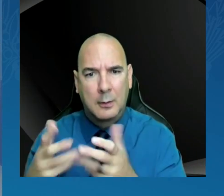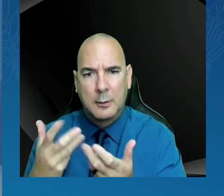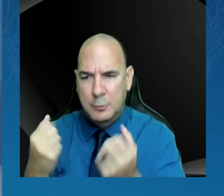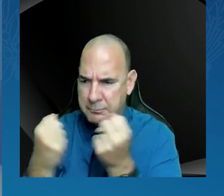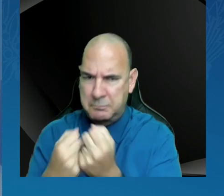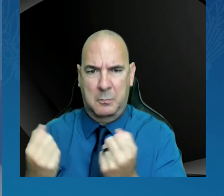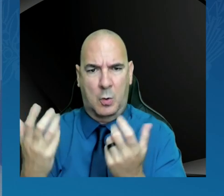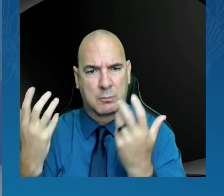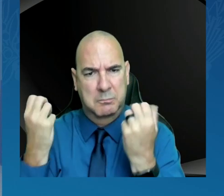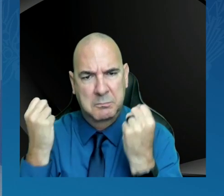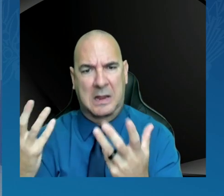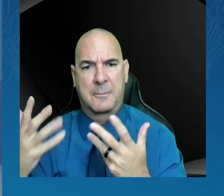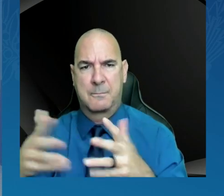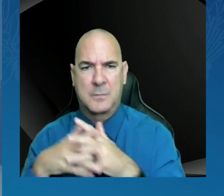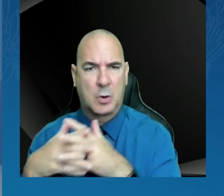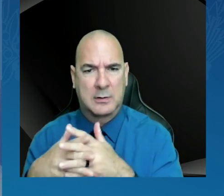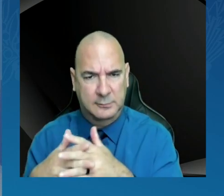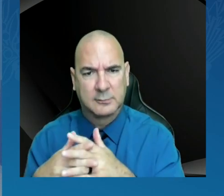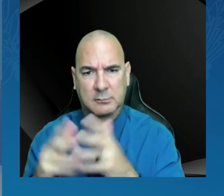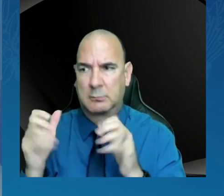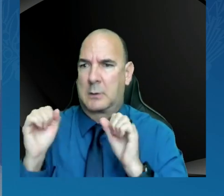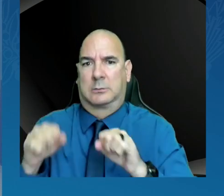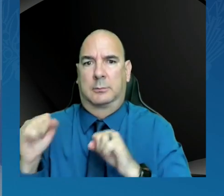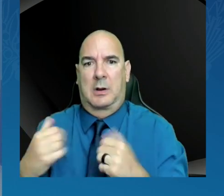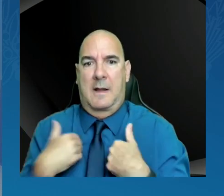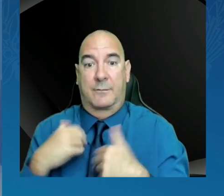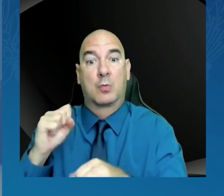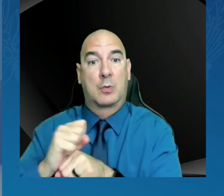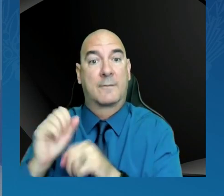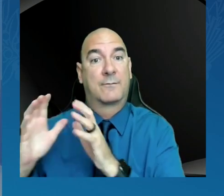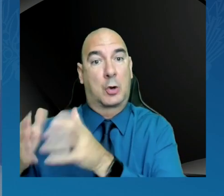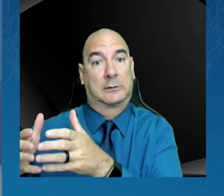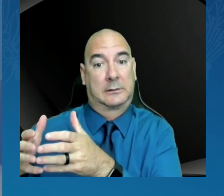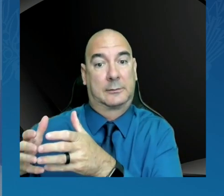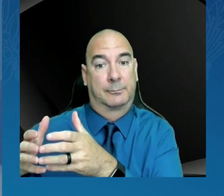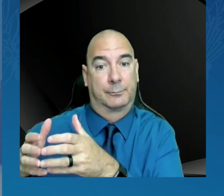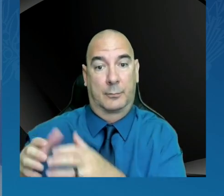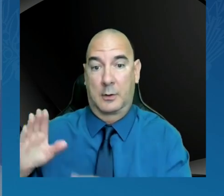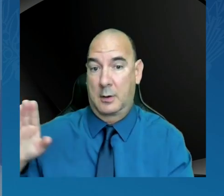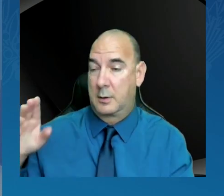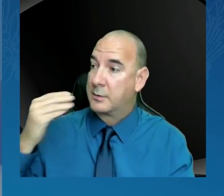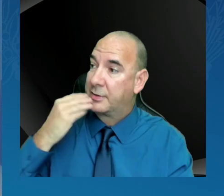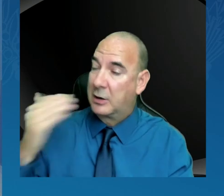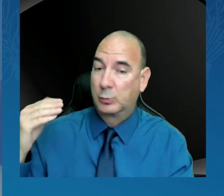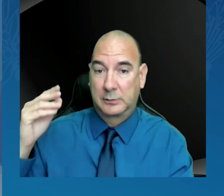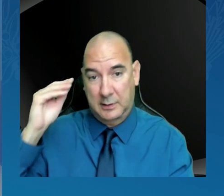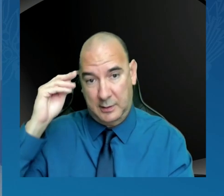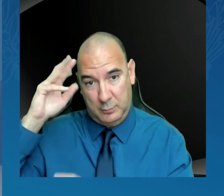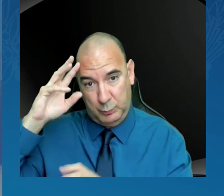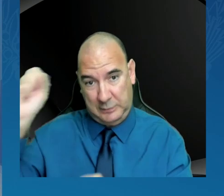and in the Biden-Harris administration. It's a top economic priority to provide them with pathways into the middle class.